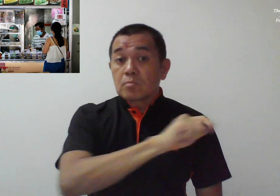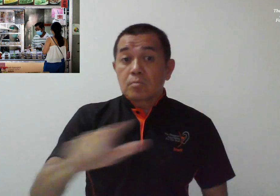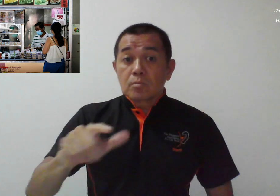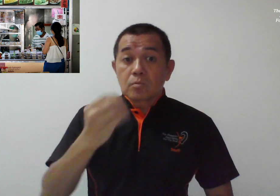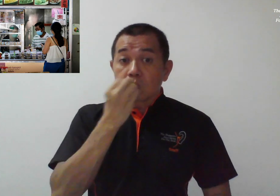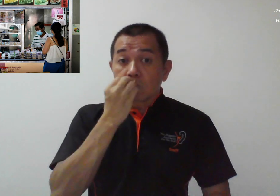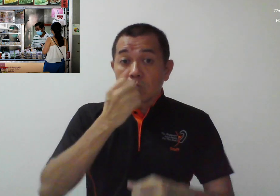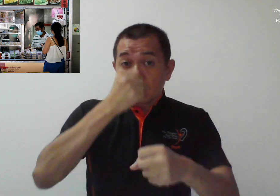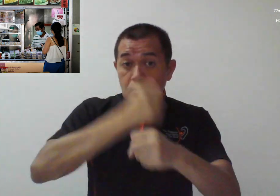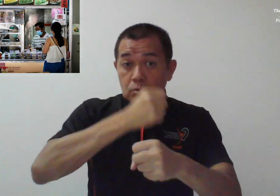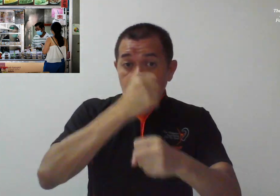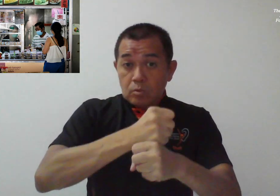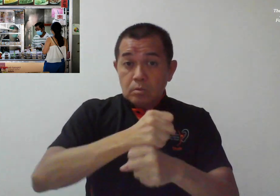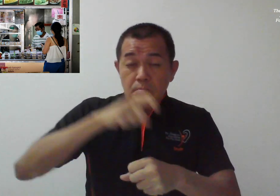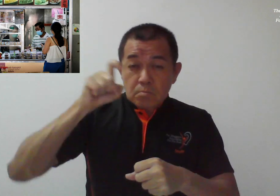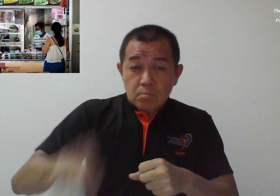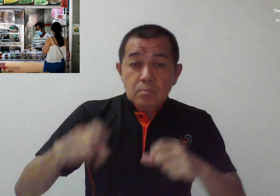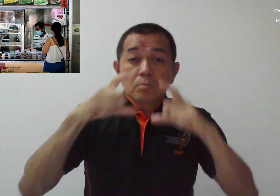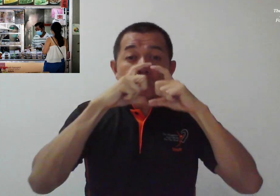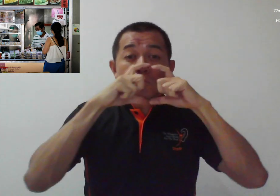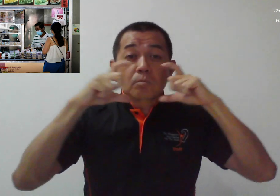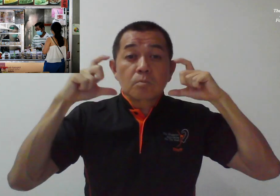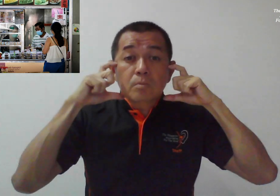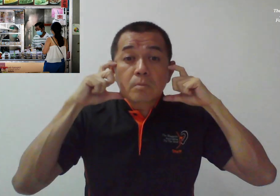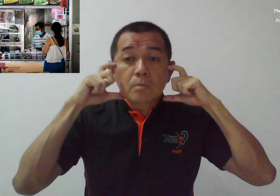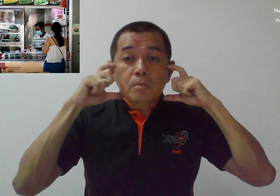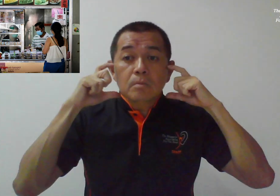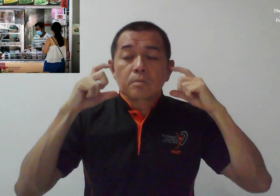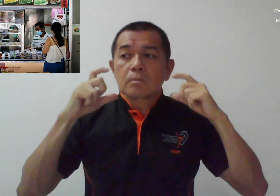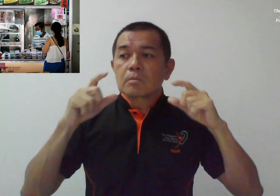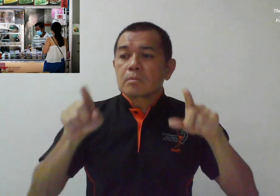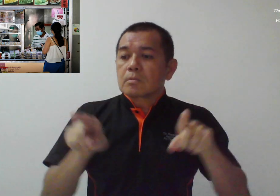All food handlers and employees must now wear a mask while they are working, such as when they are